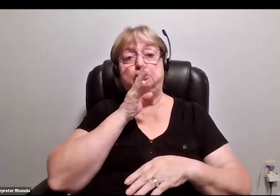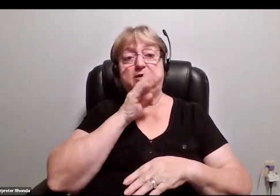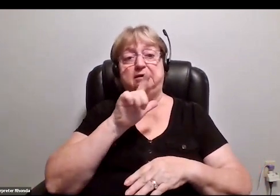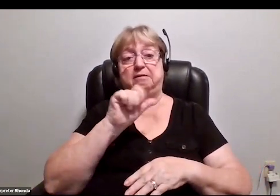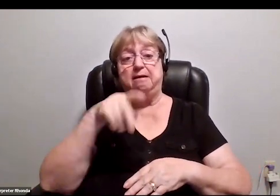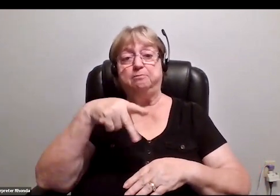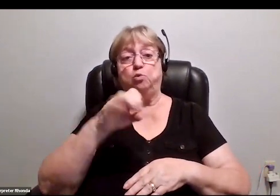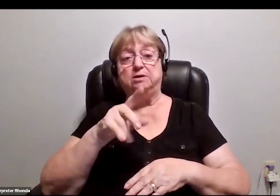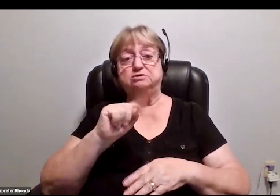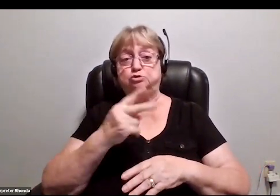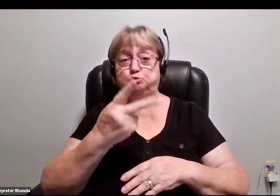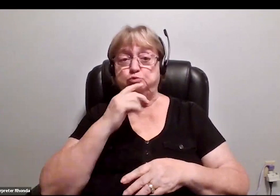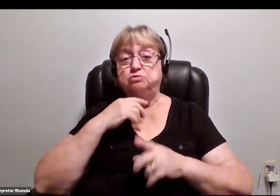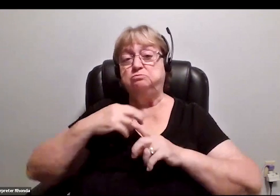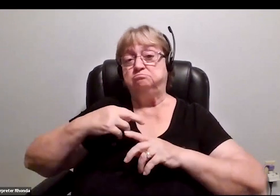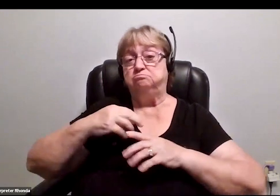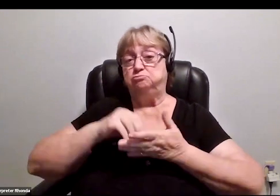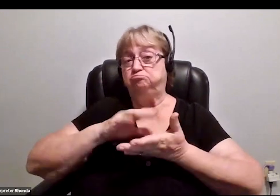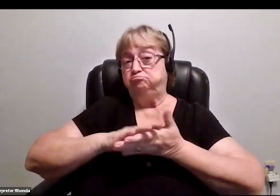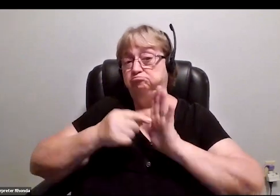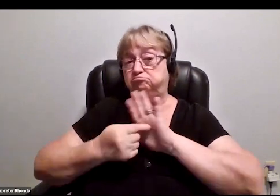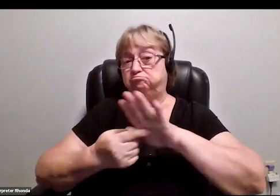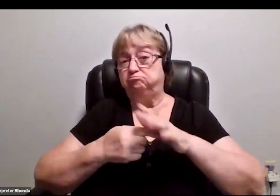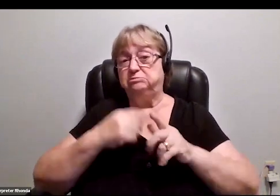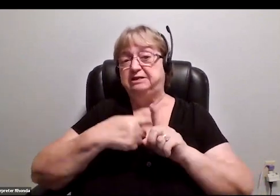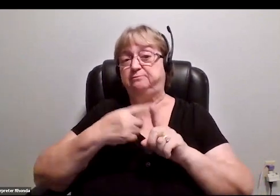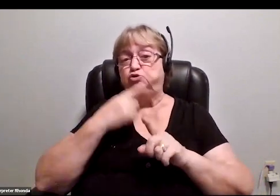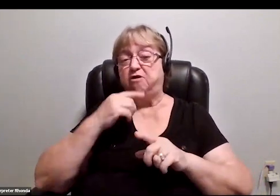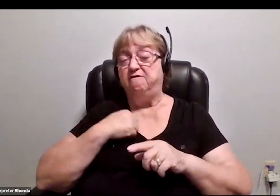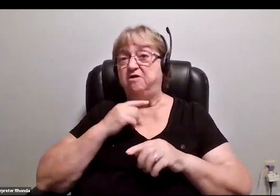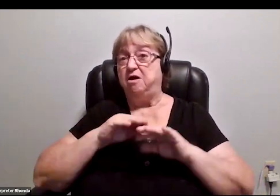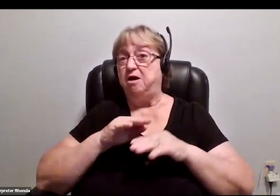Then I worked with my friend to do a video showcasing wheelchair accessibility.